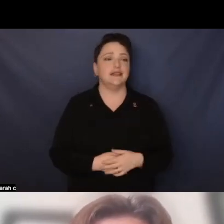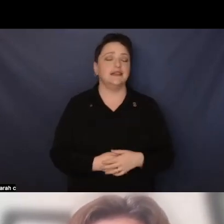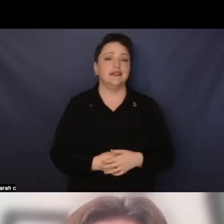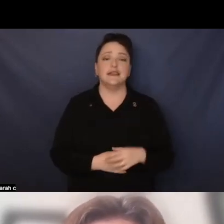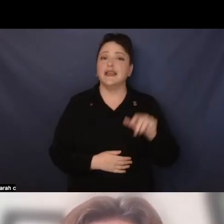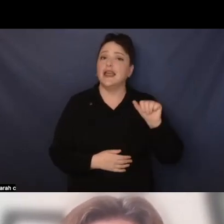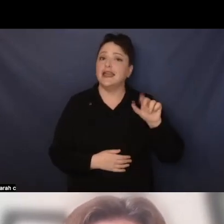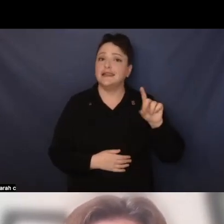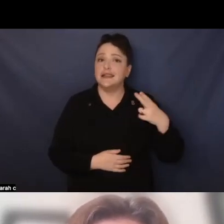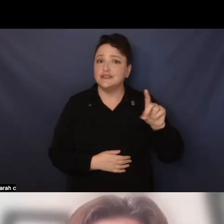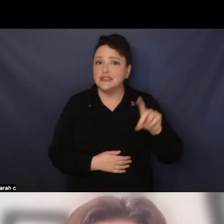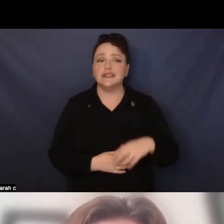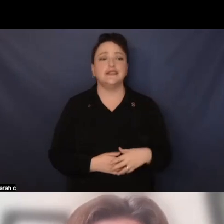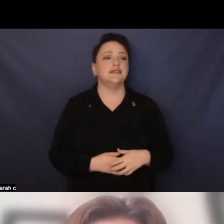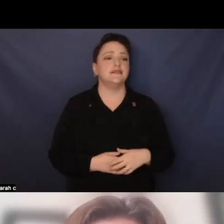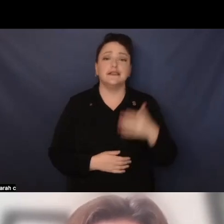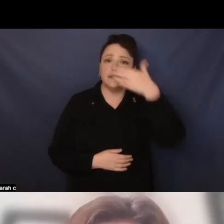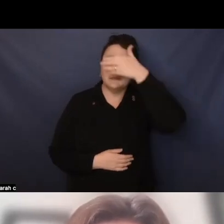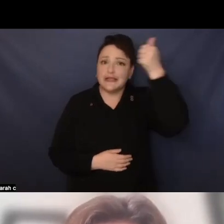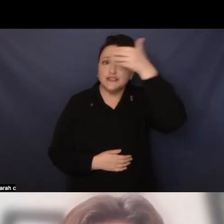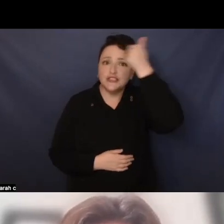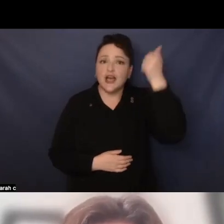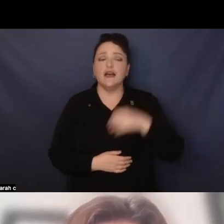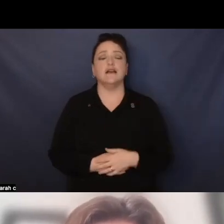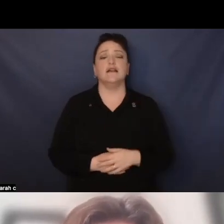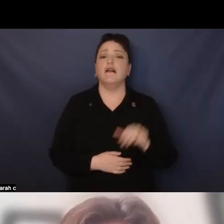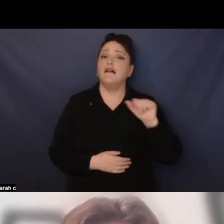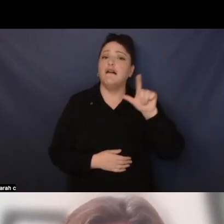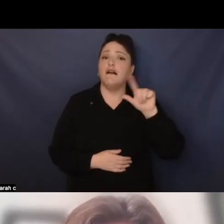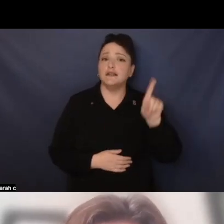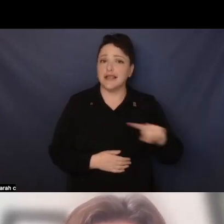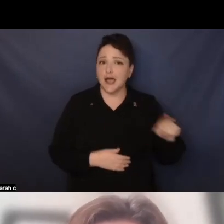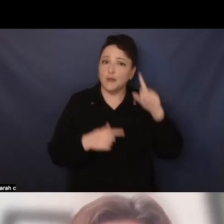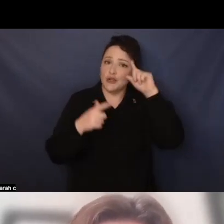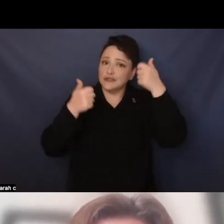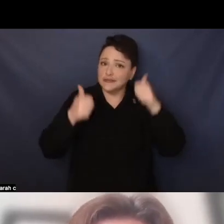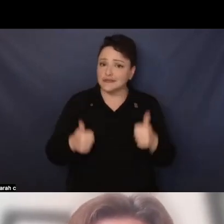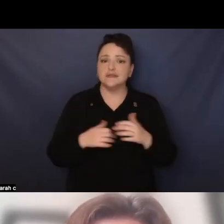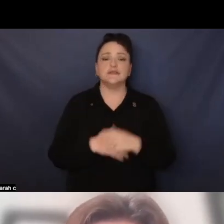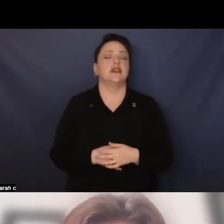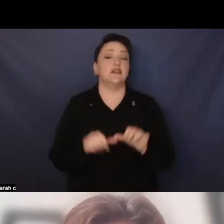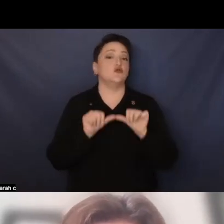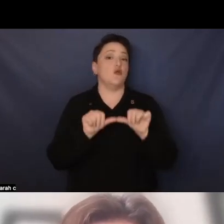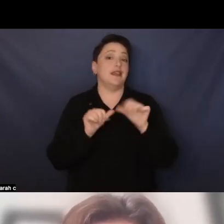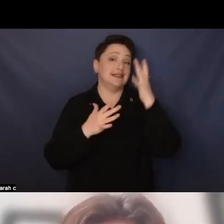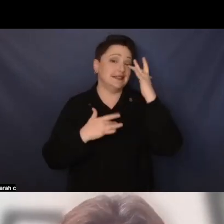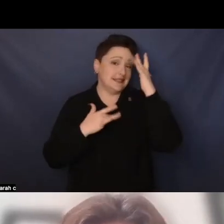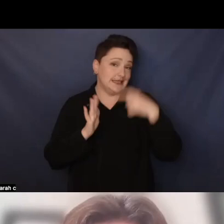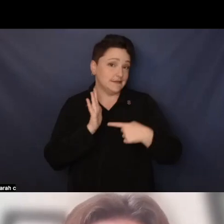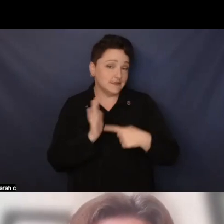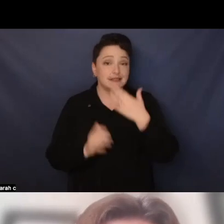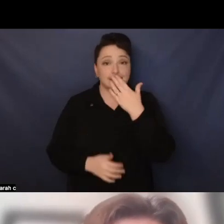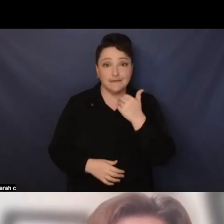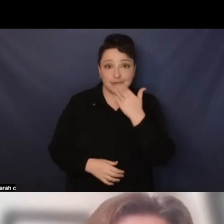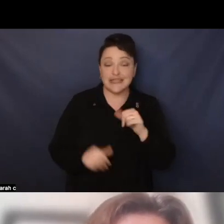Alzheimer's, and chronic illnesses including things like diabetes, and long COVID. So that's